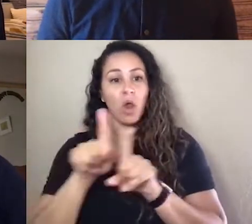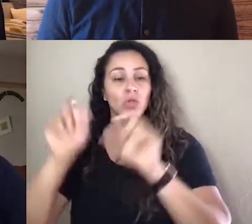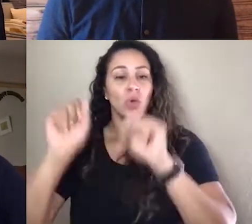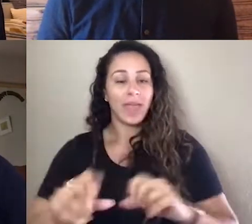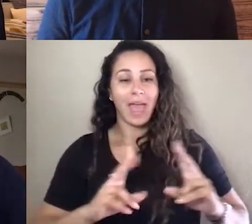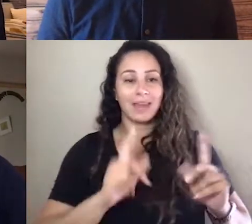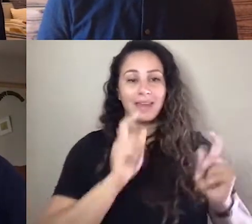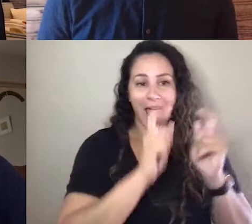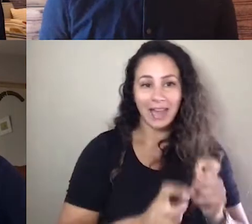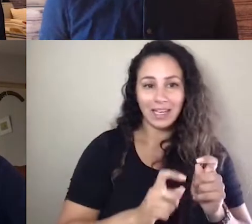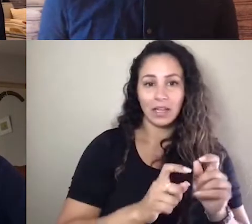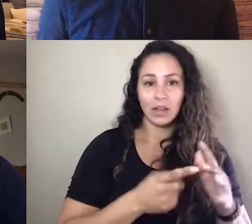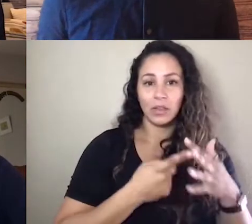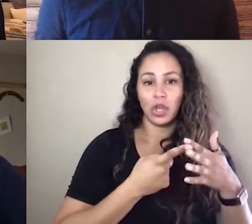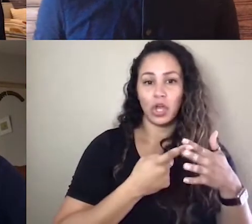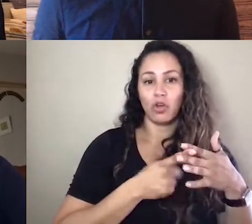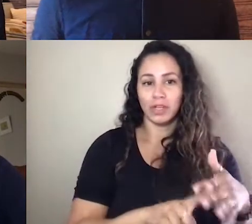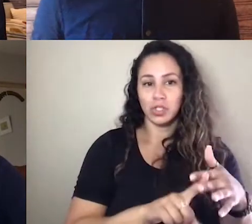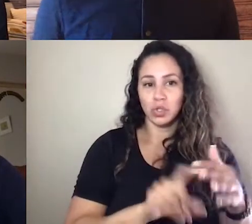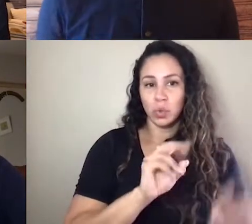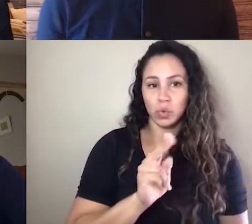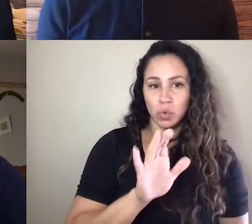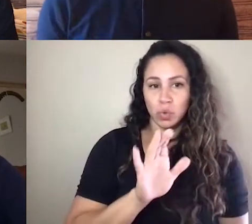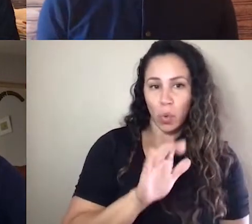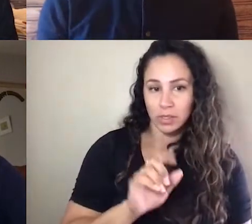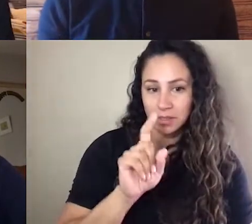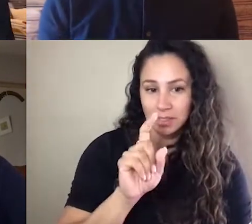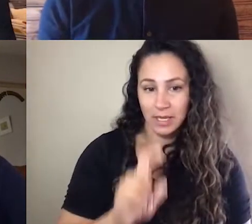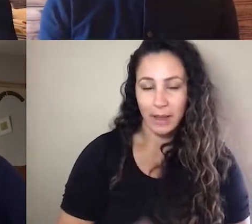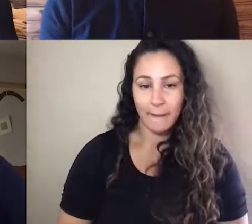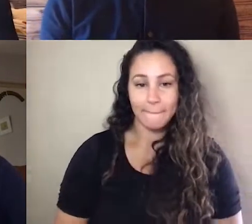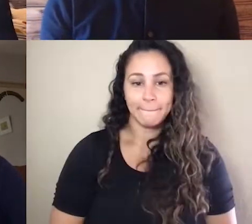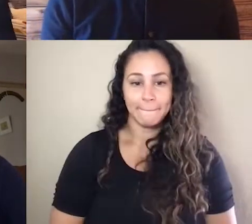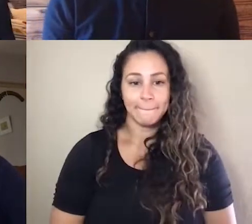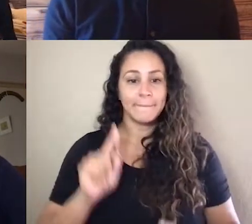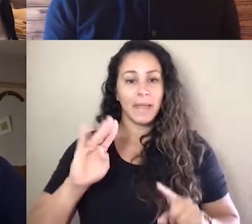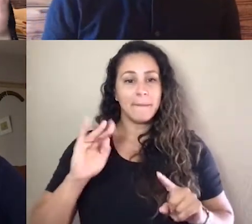SO I THINK WHAT THEY ARE GOING FOR HERE IS MARKETING THEME SECTION.